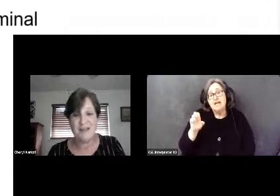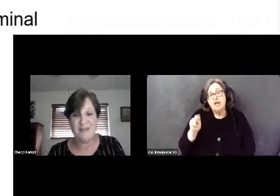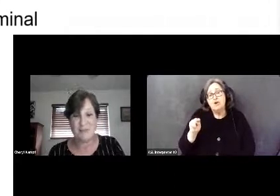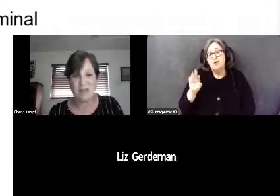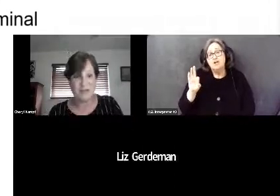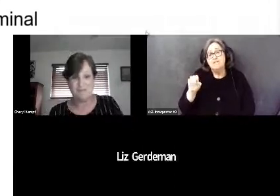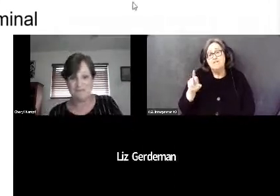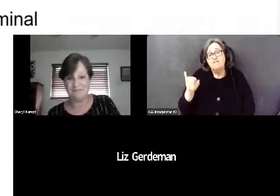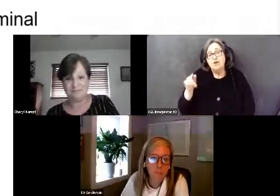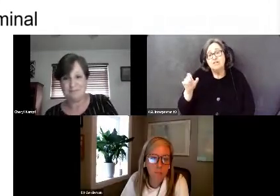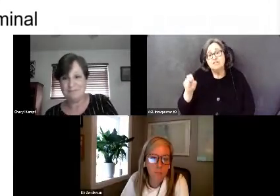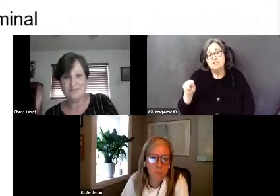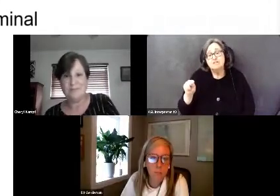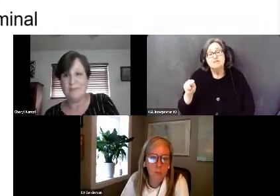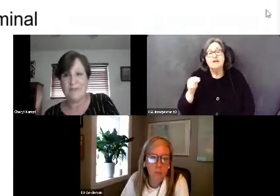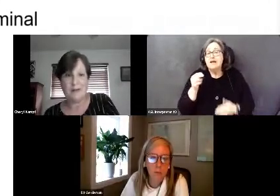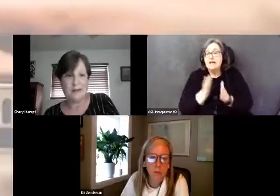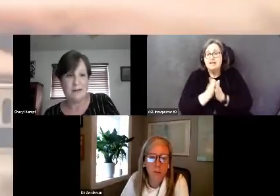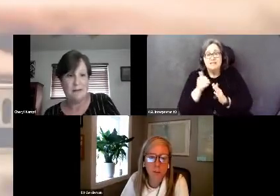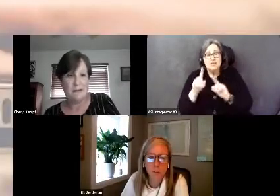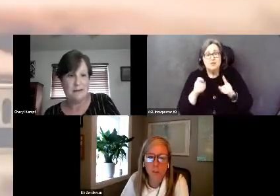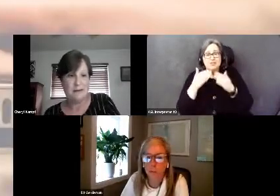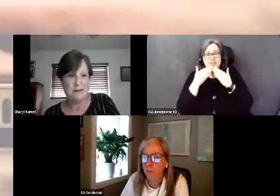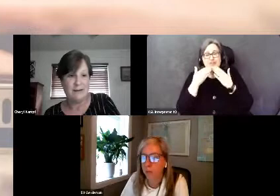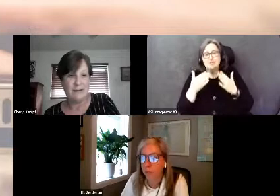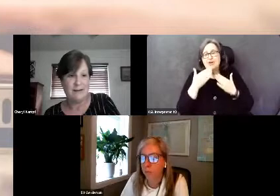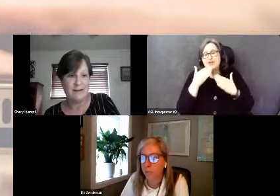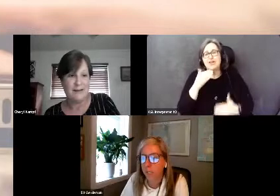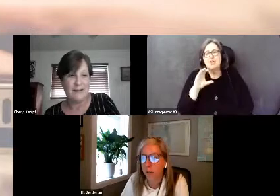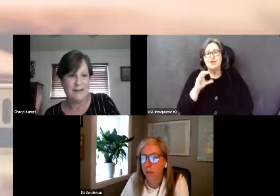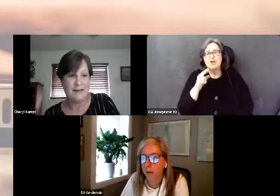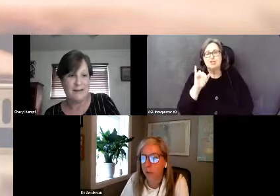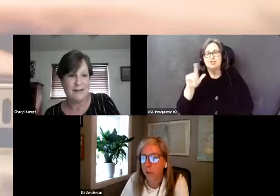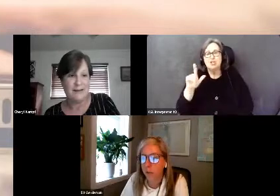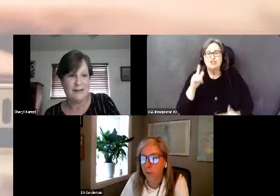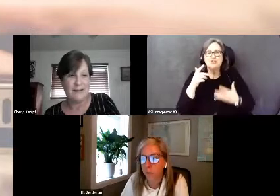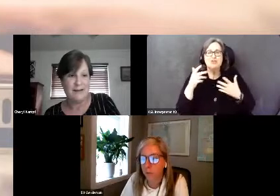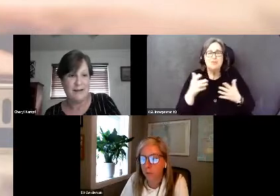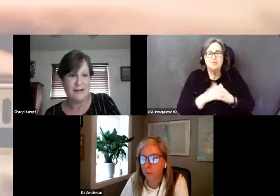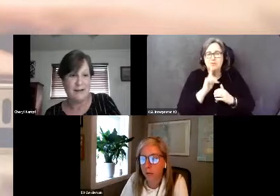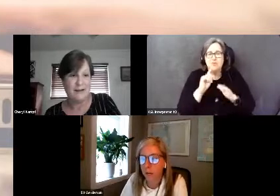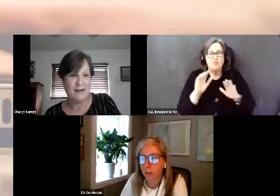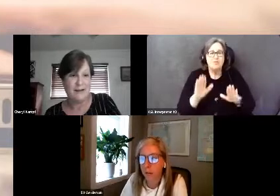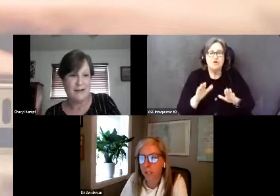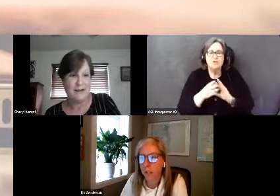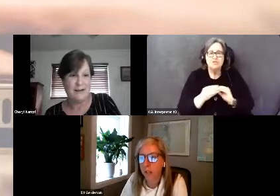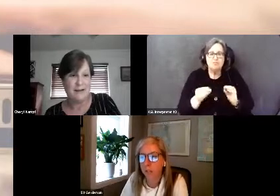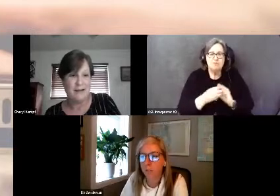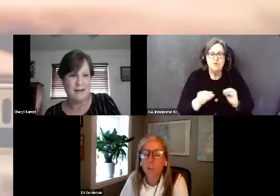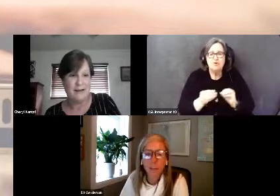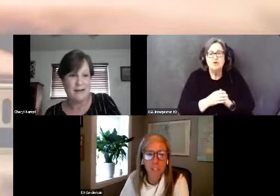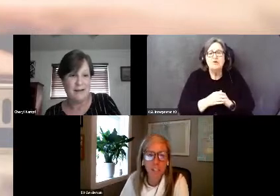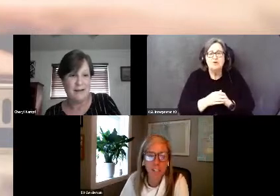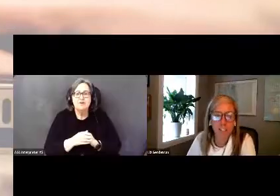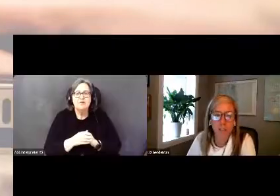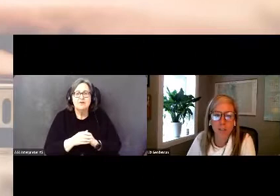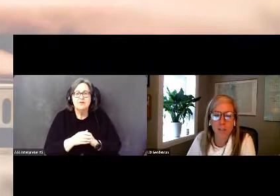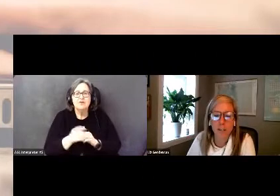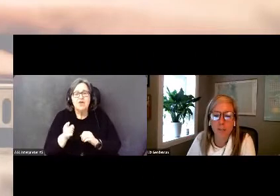Thank you, Cheryl so much. Really incredible story and amazing how you turned it into these